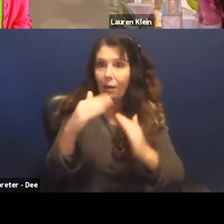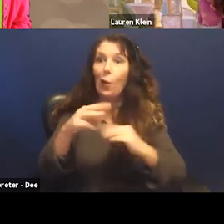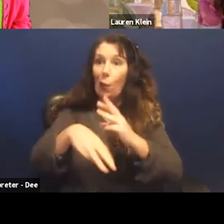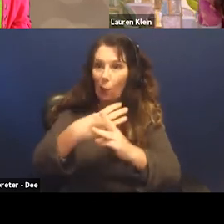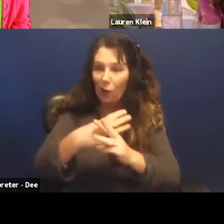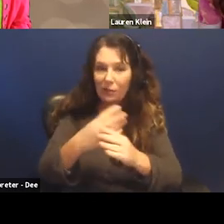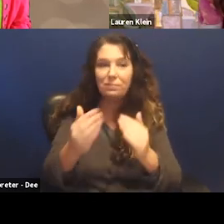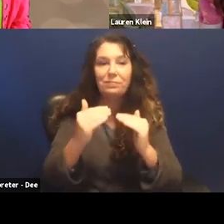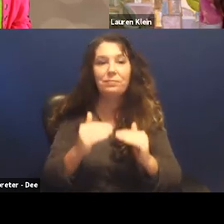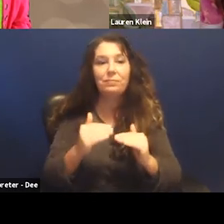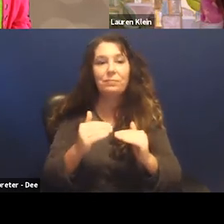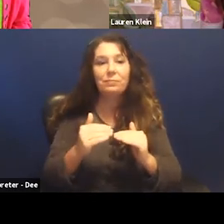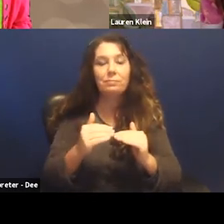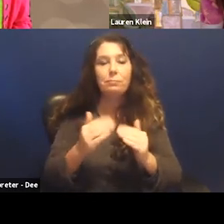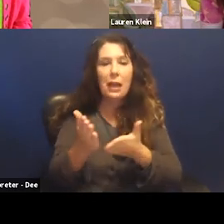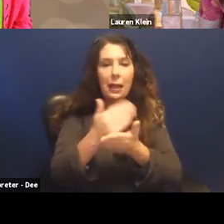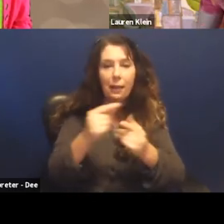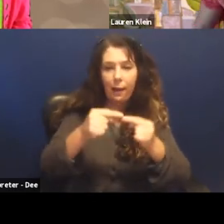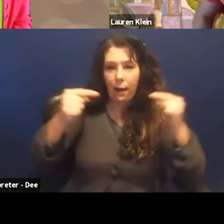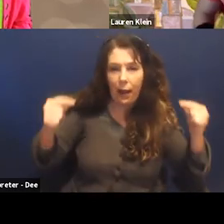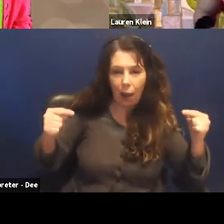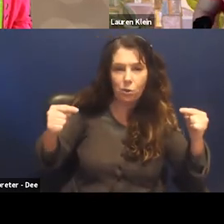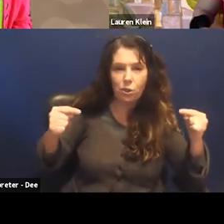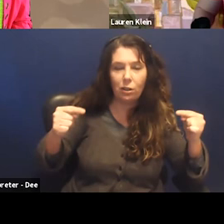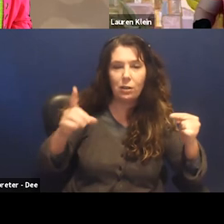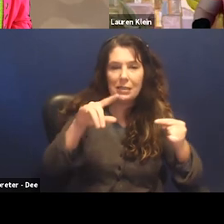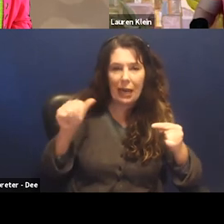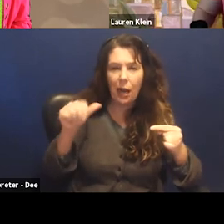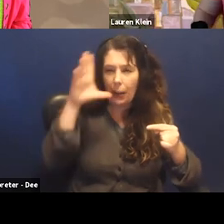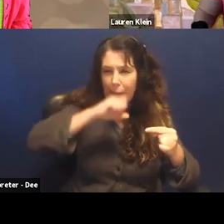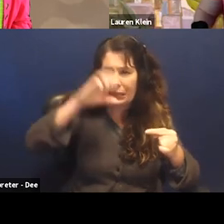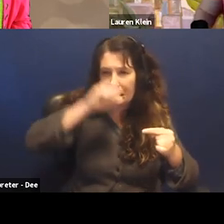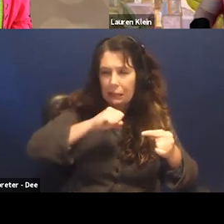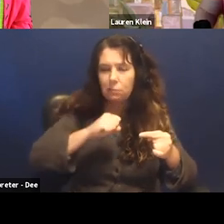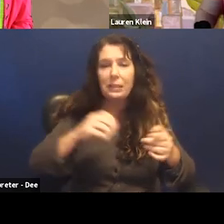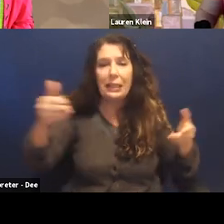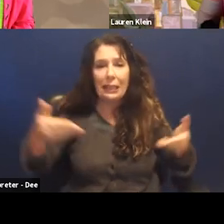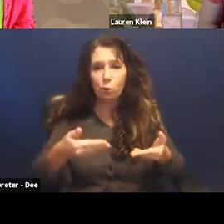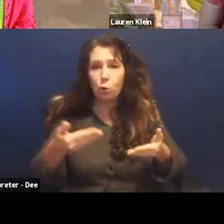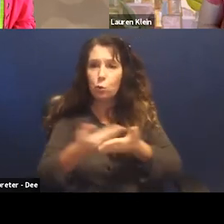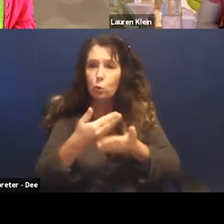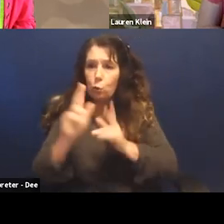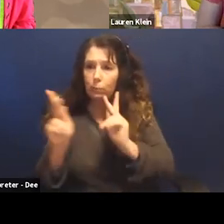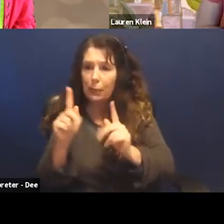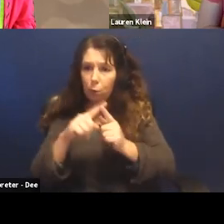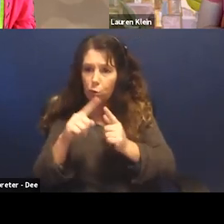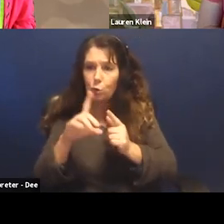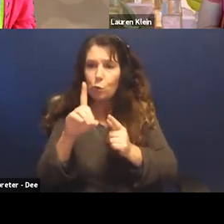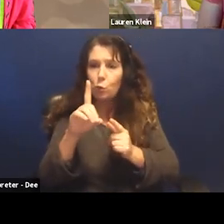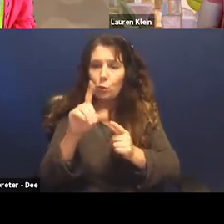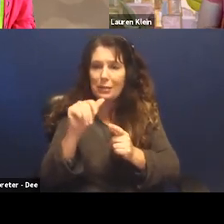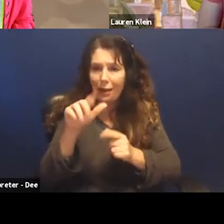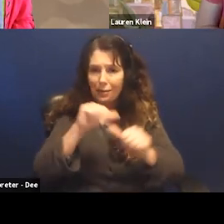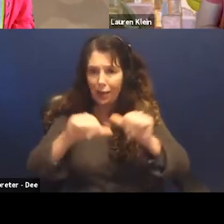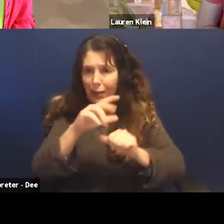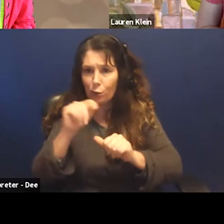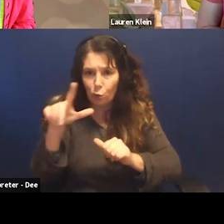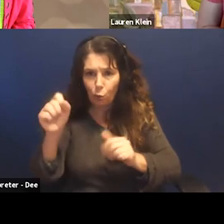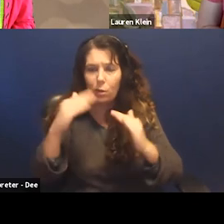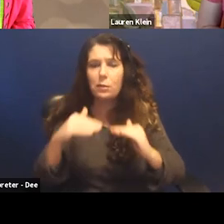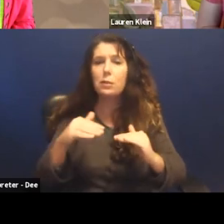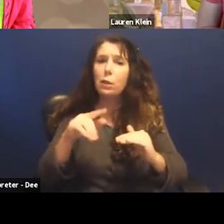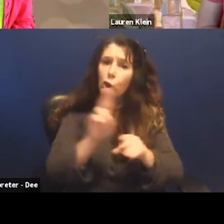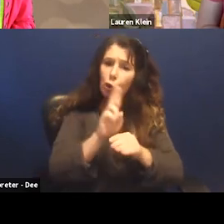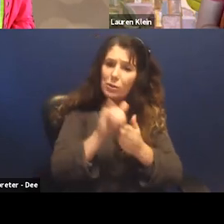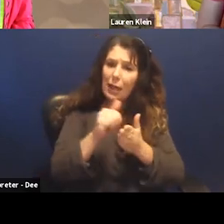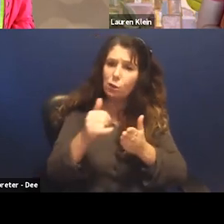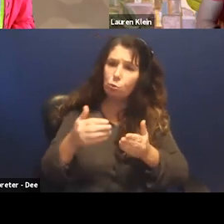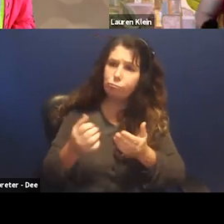Collect counter data and missing data, introduce new communities to data science and data tools, use data to advocate for equity at your institution.